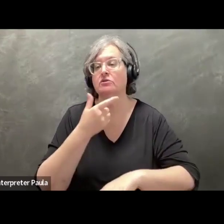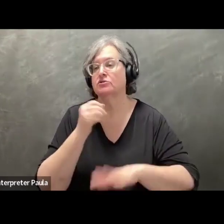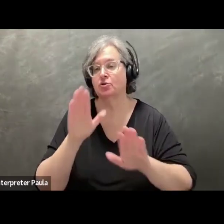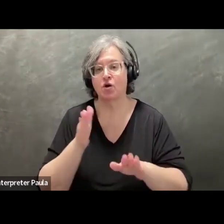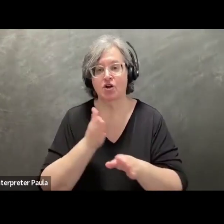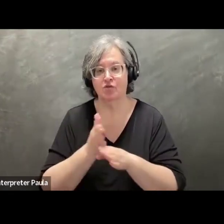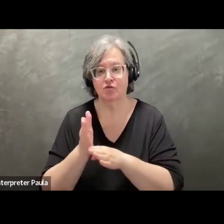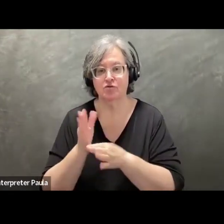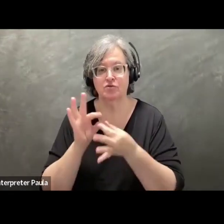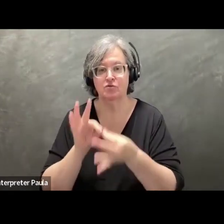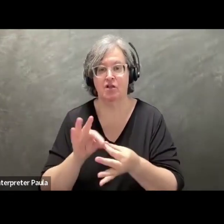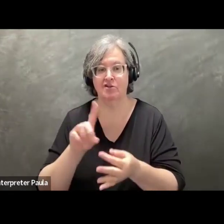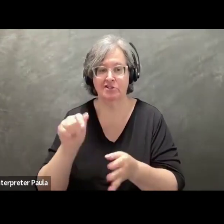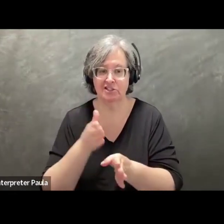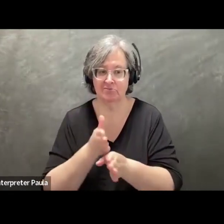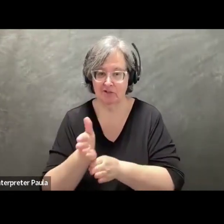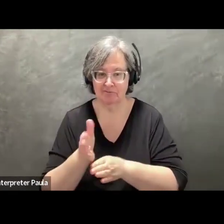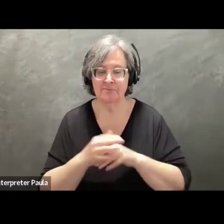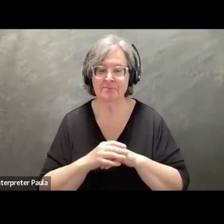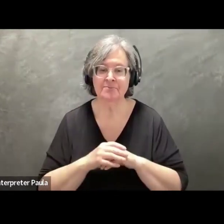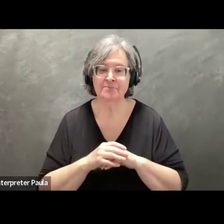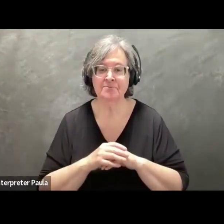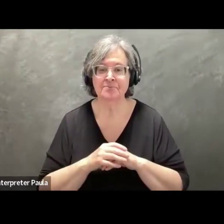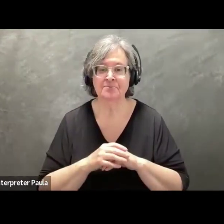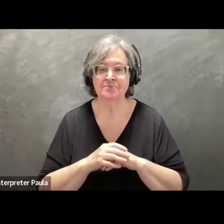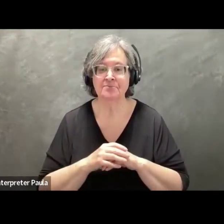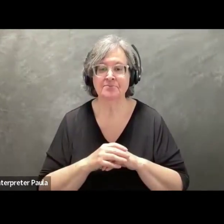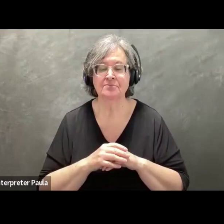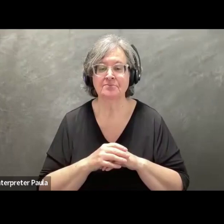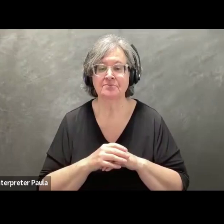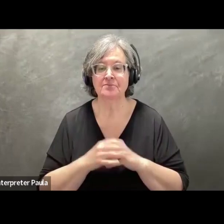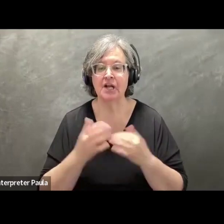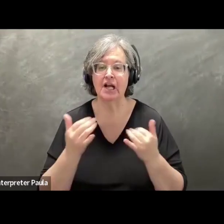disability field. I'm going to just share a little bit about